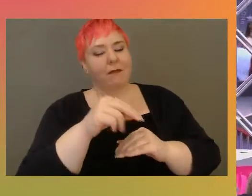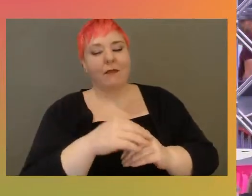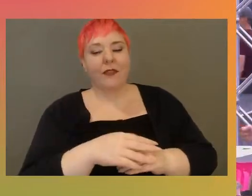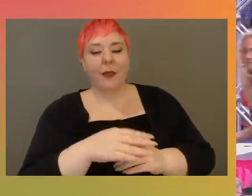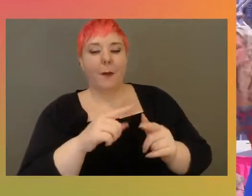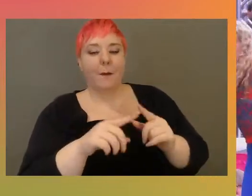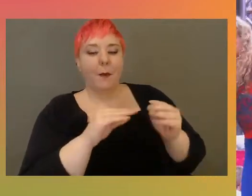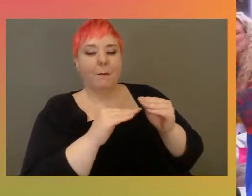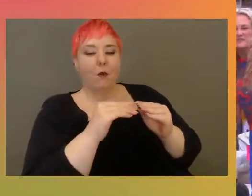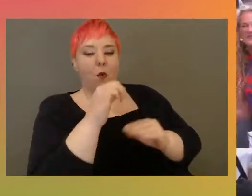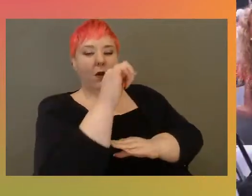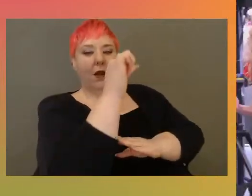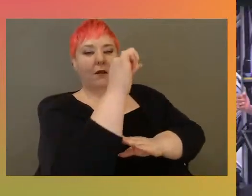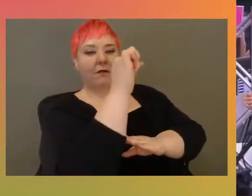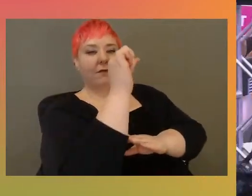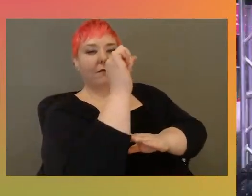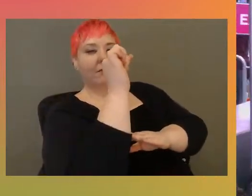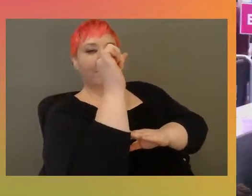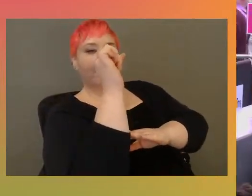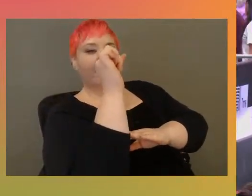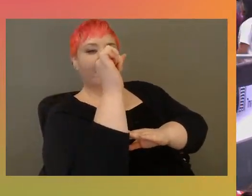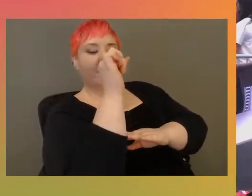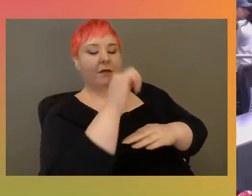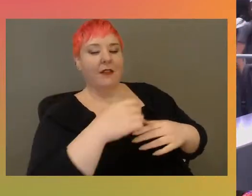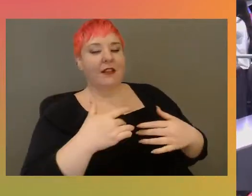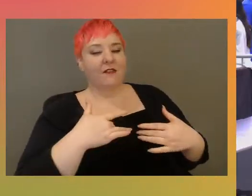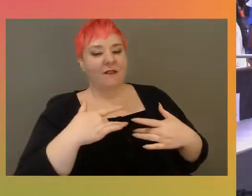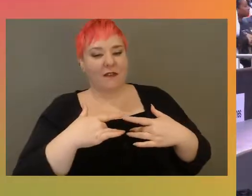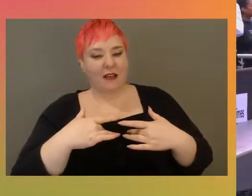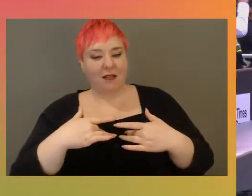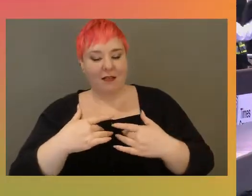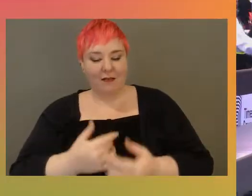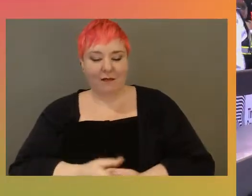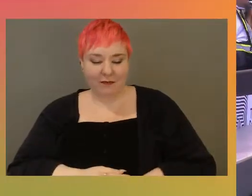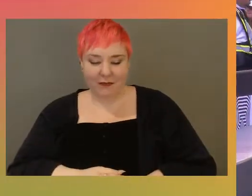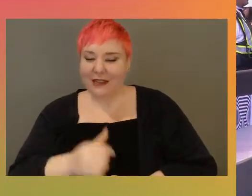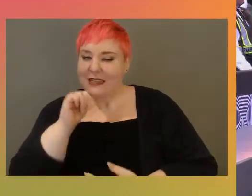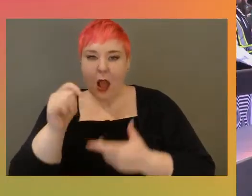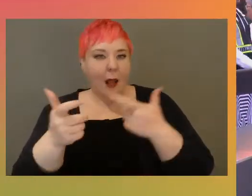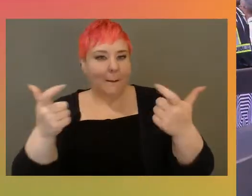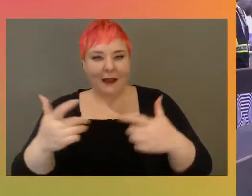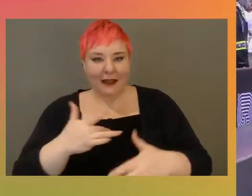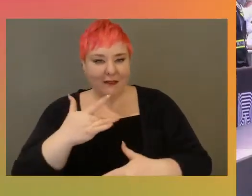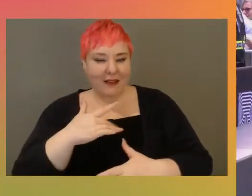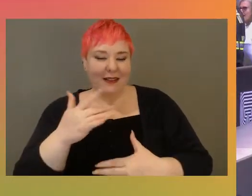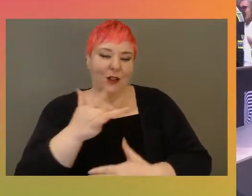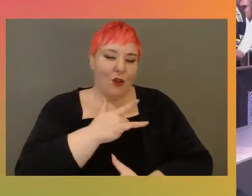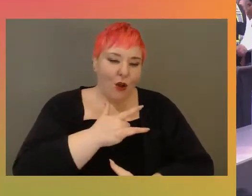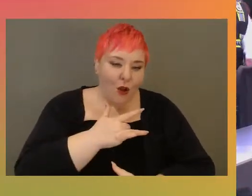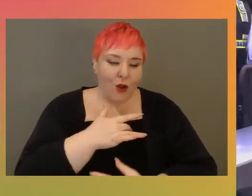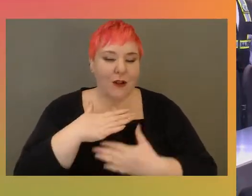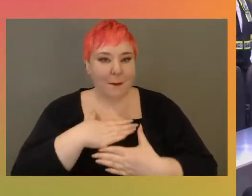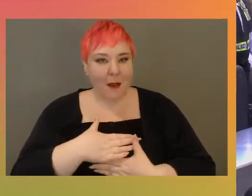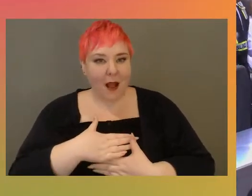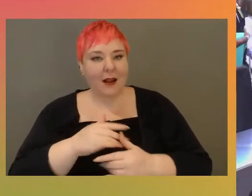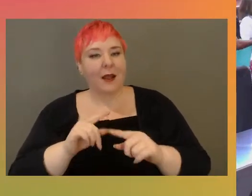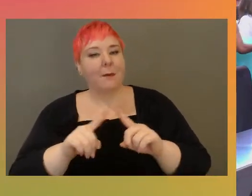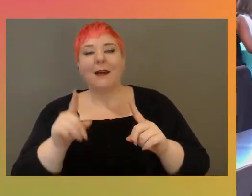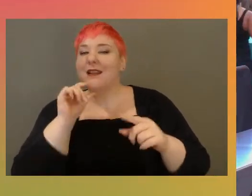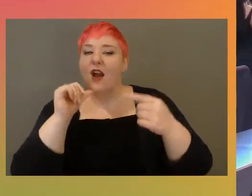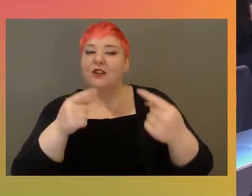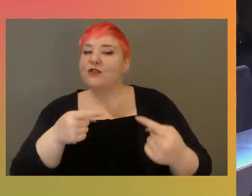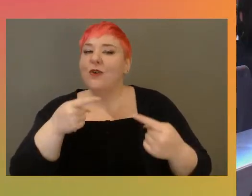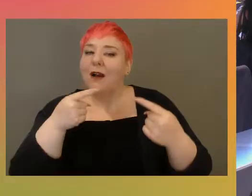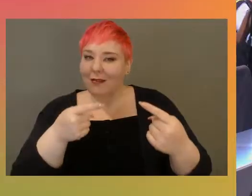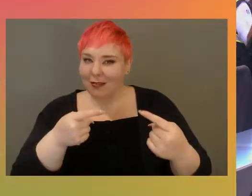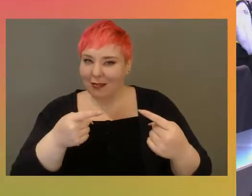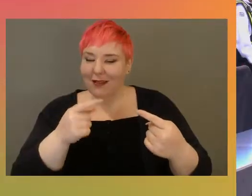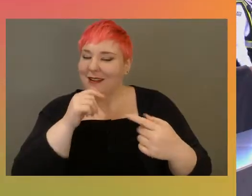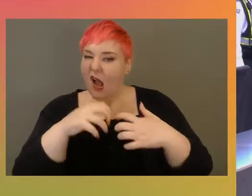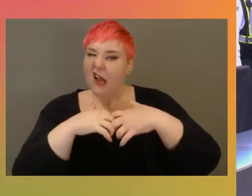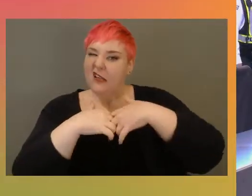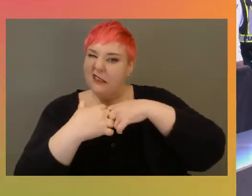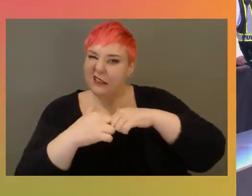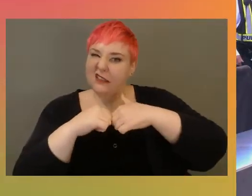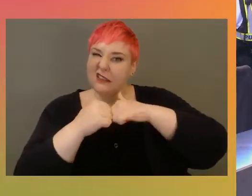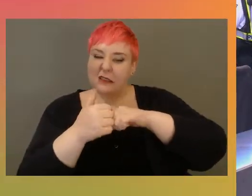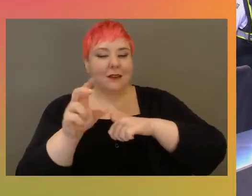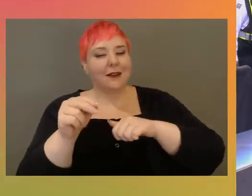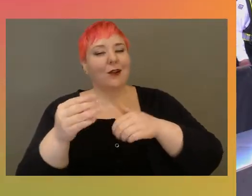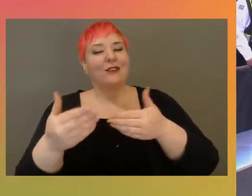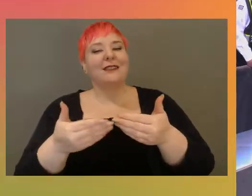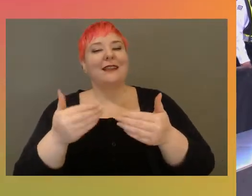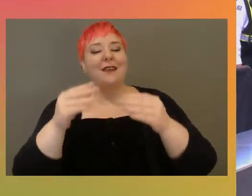BACKBEND.